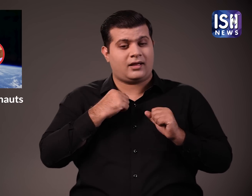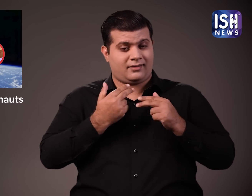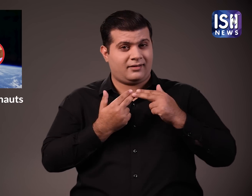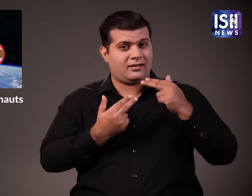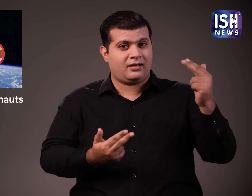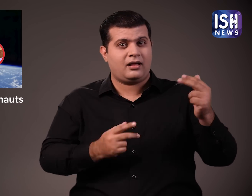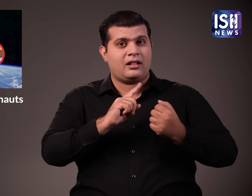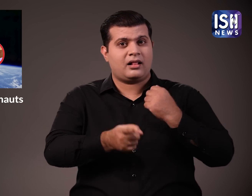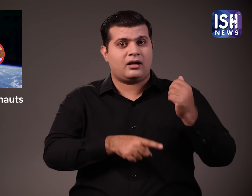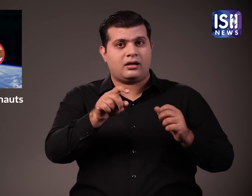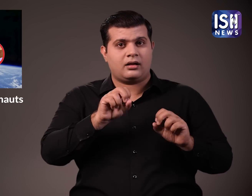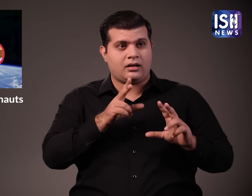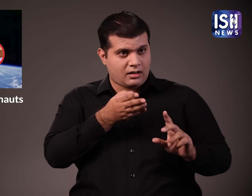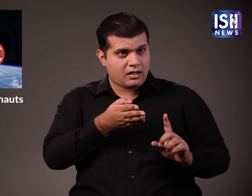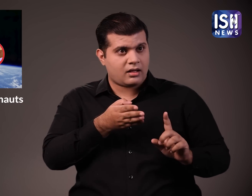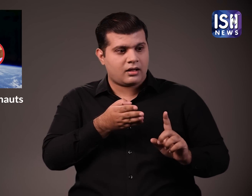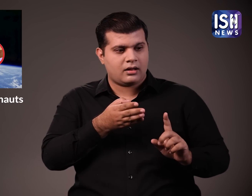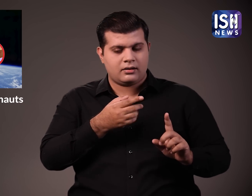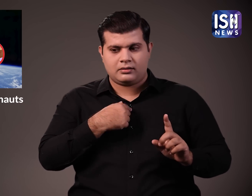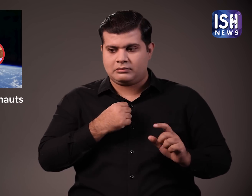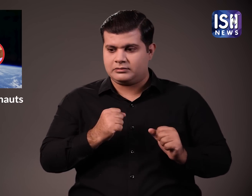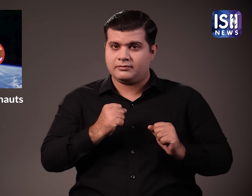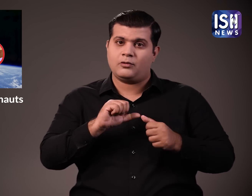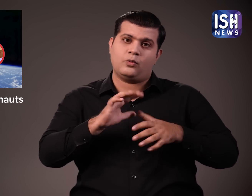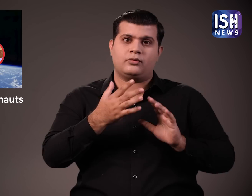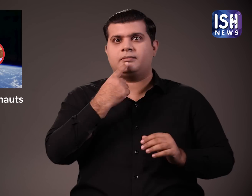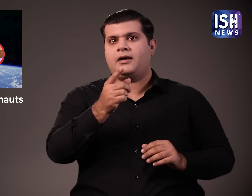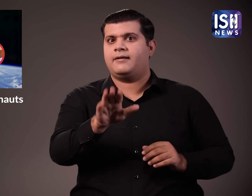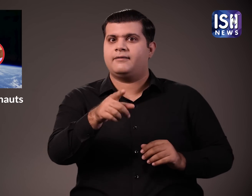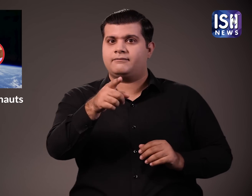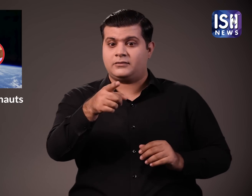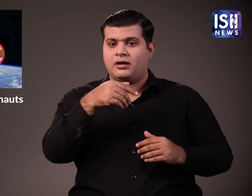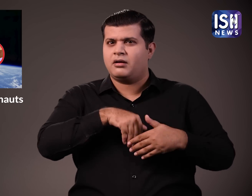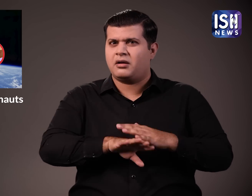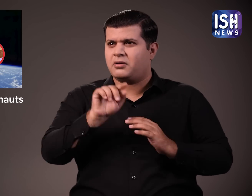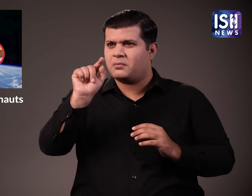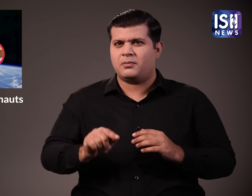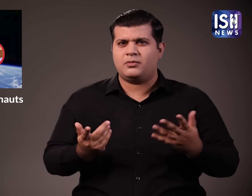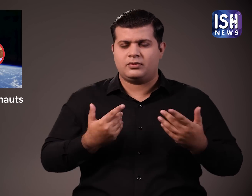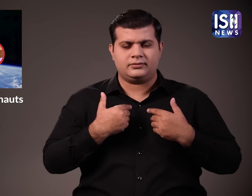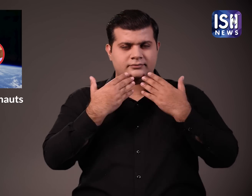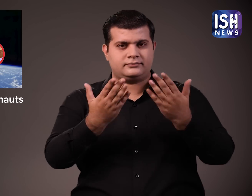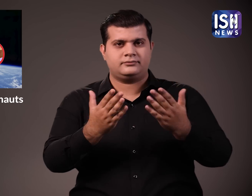Once you watch my video till the end, you will realise how difficult life in space is. Let me tell you.